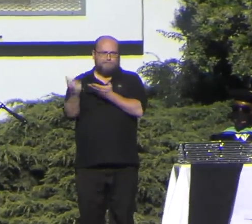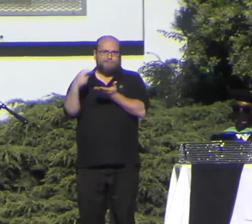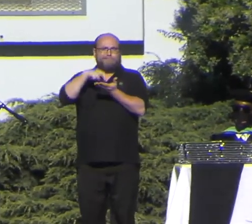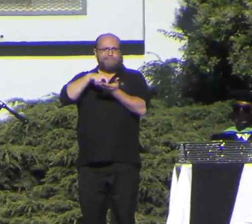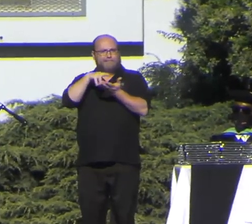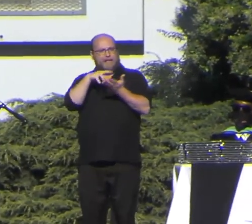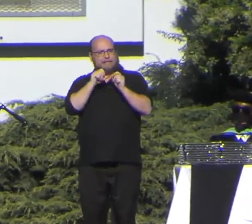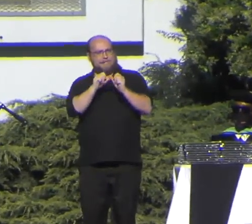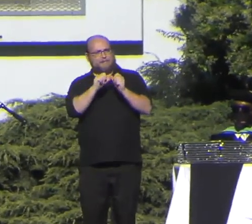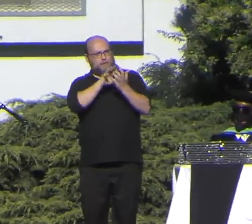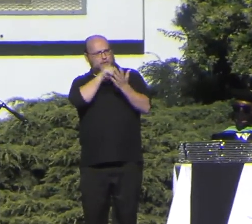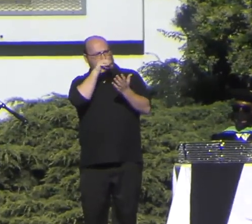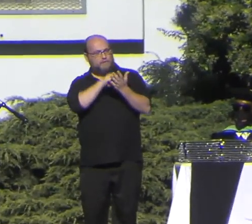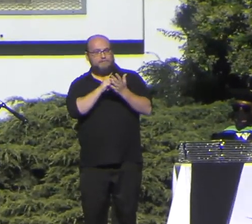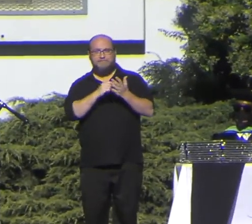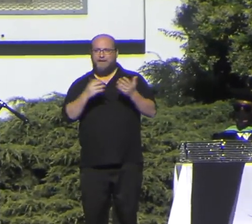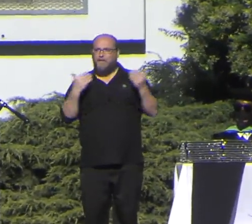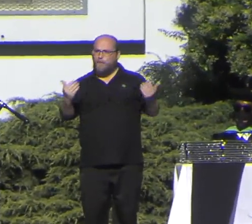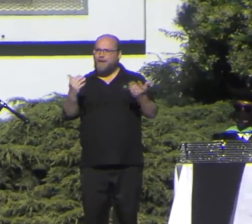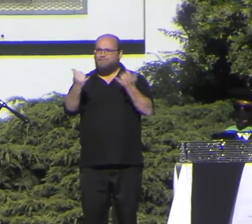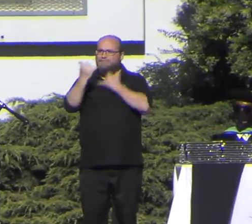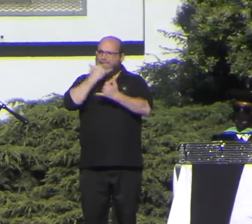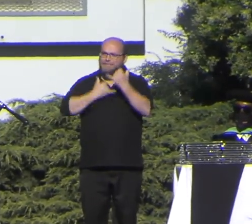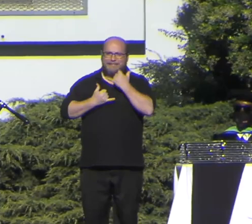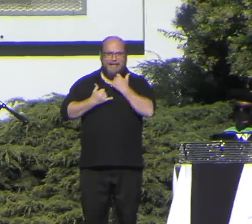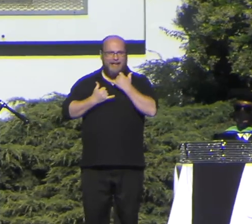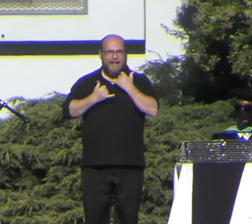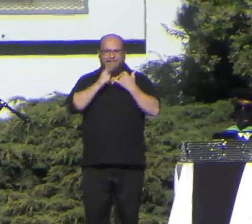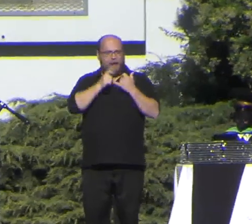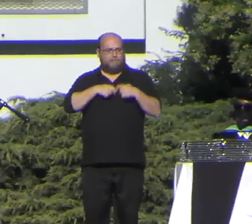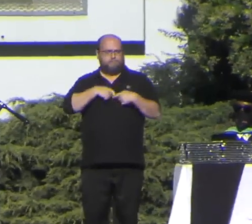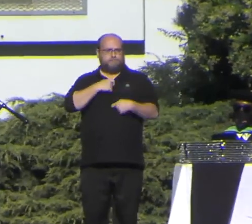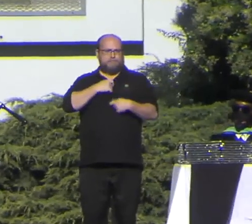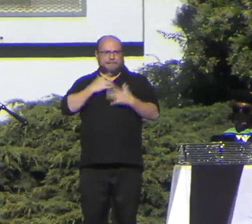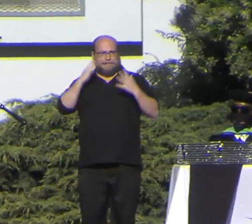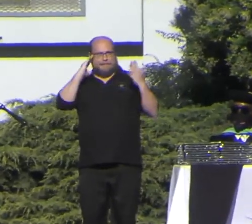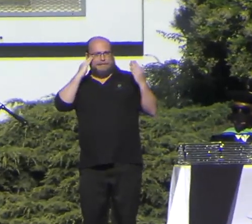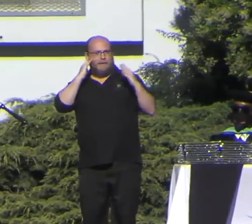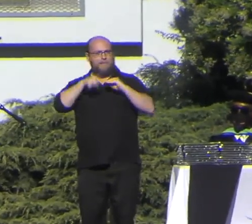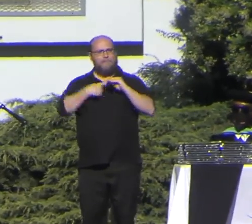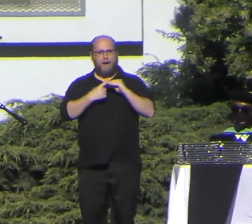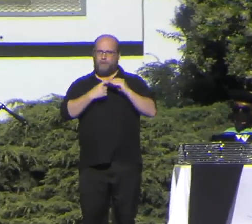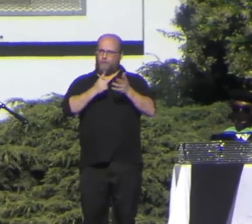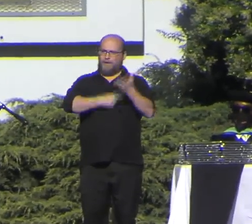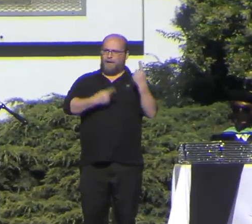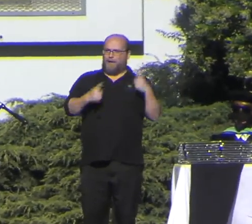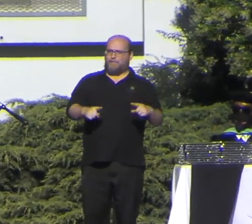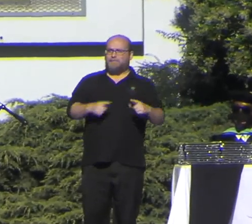So let's make mistakes and not stress too much about the outcome. Let's push ourselves and find out what we're really made of.